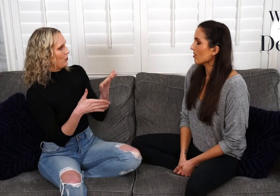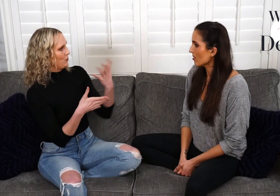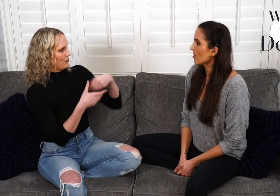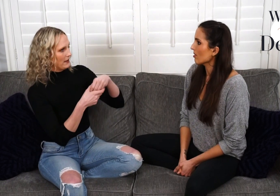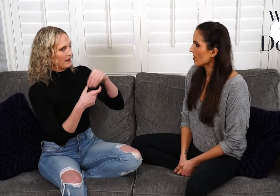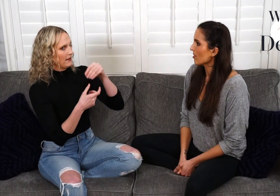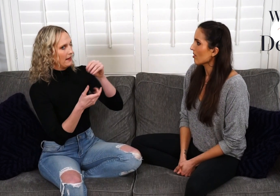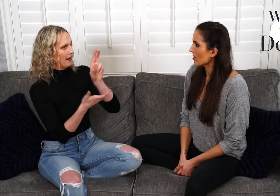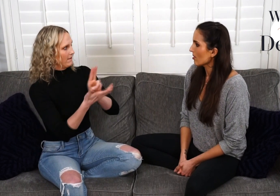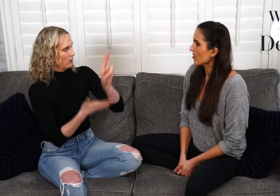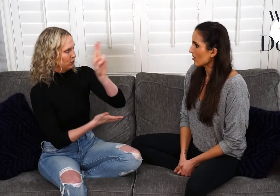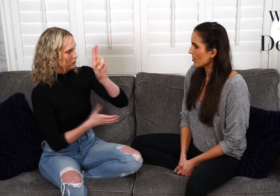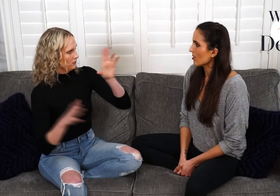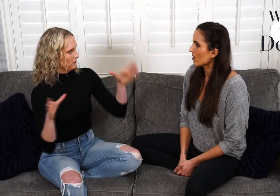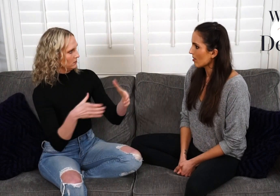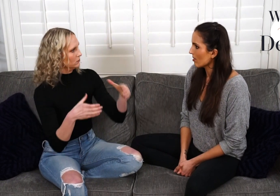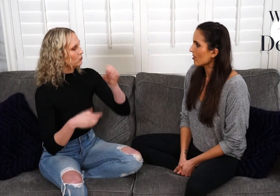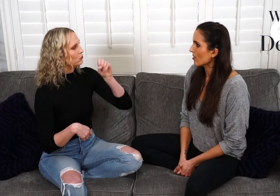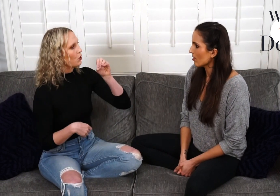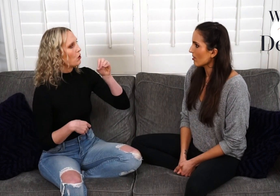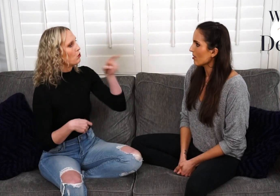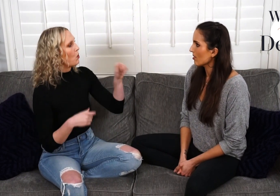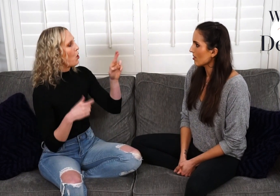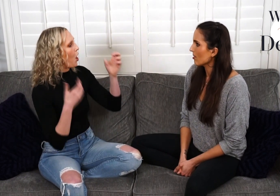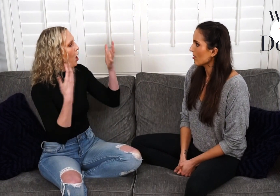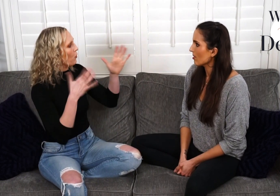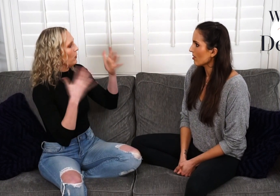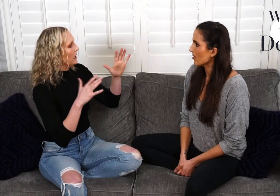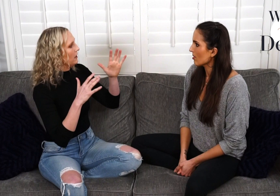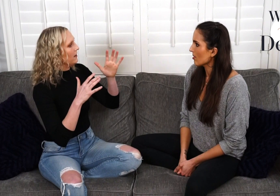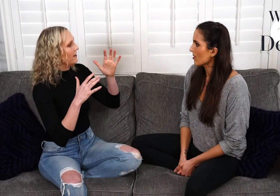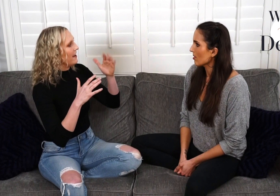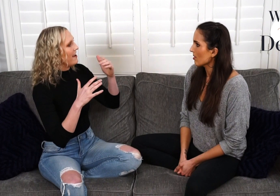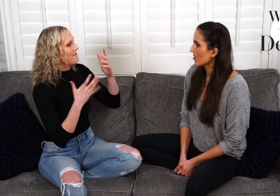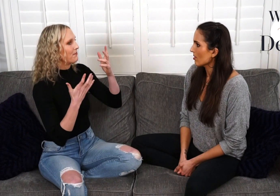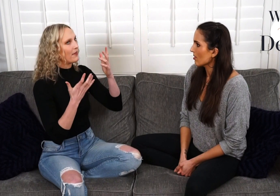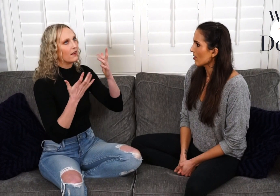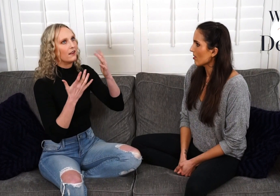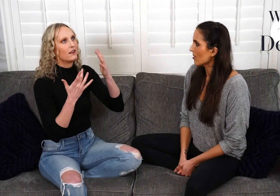within the University, you were are already